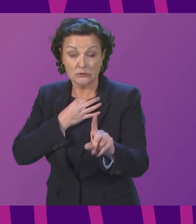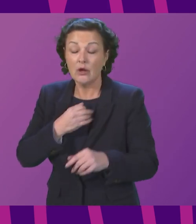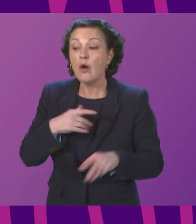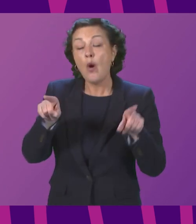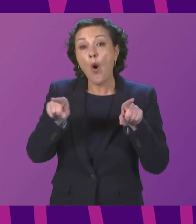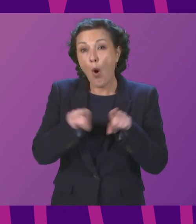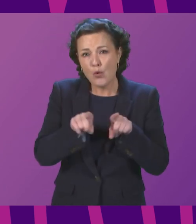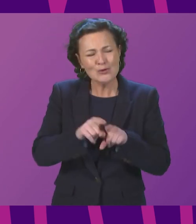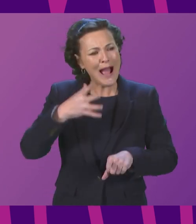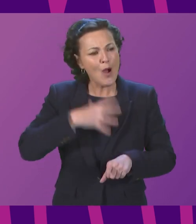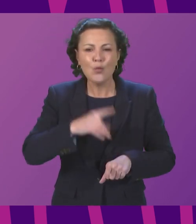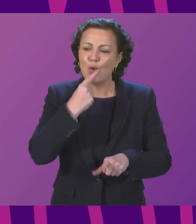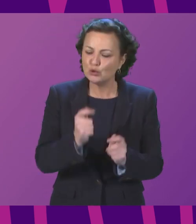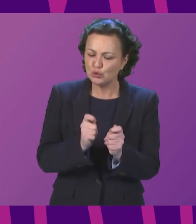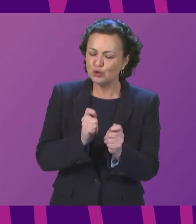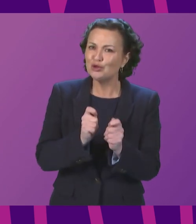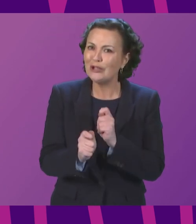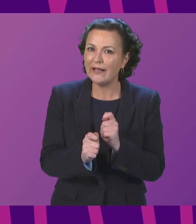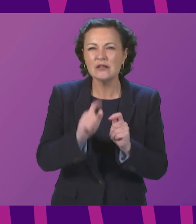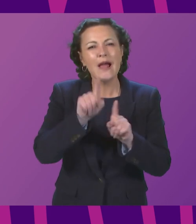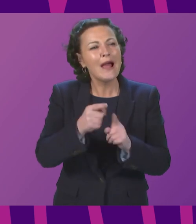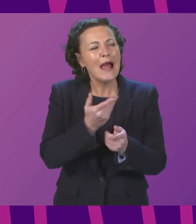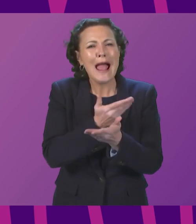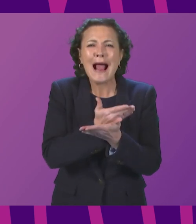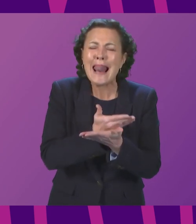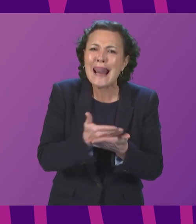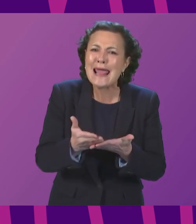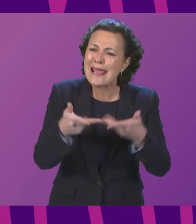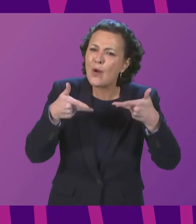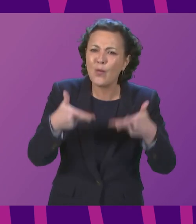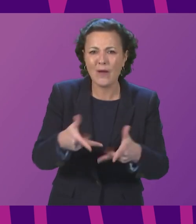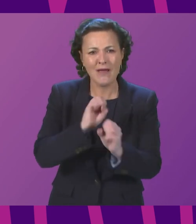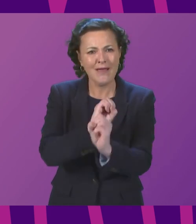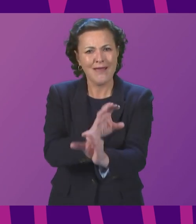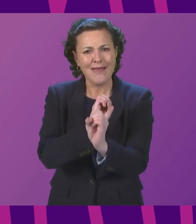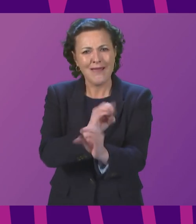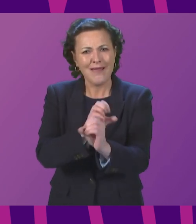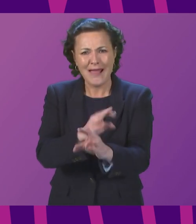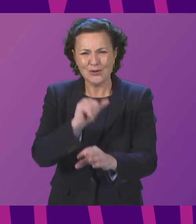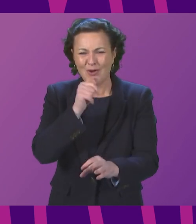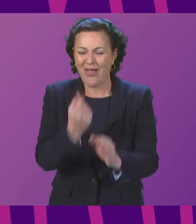in a coherent rather than piecemeal manner, given the importance of clear public understanding